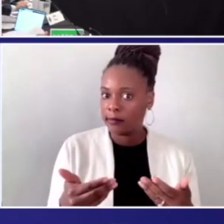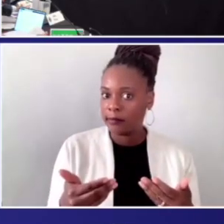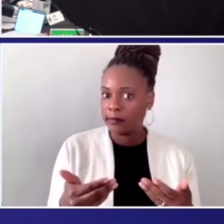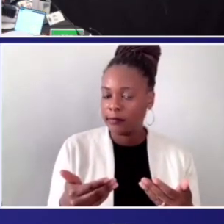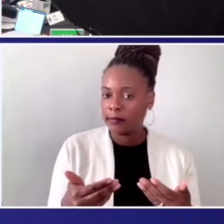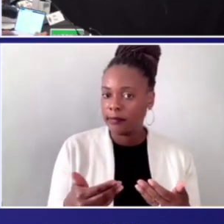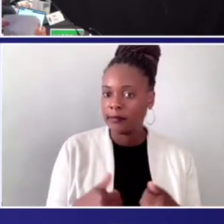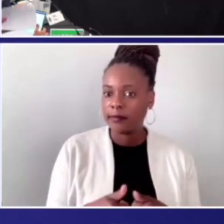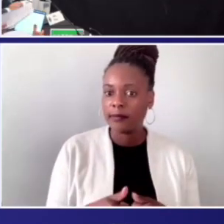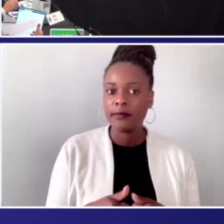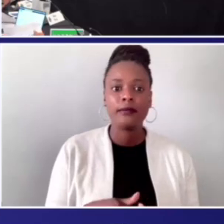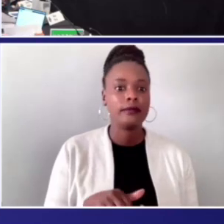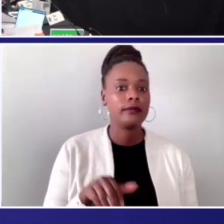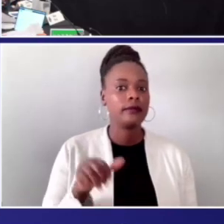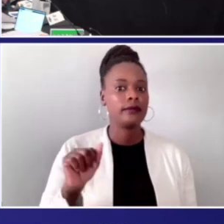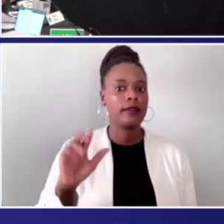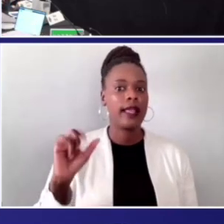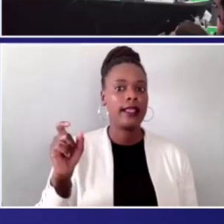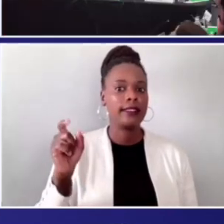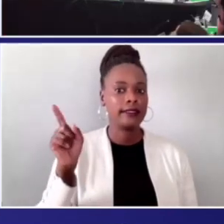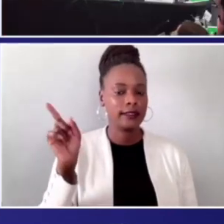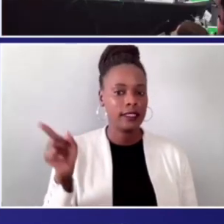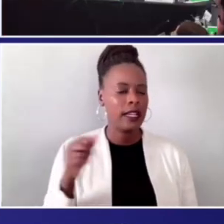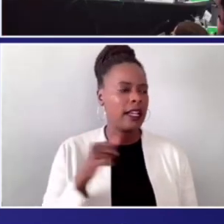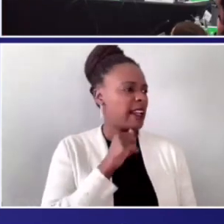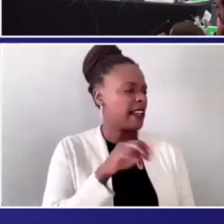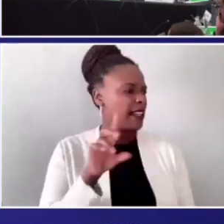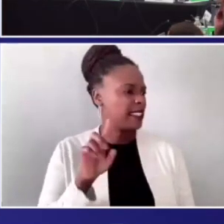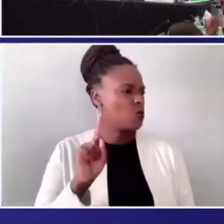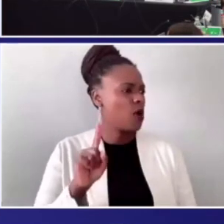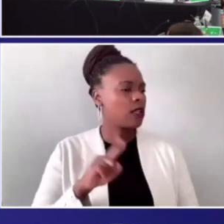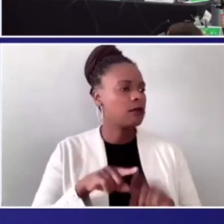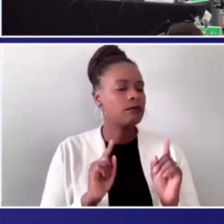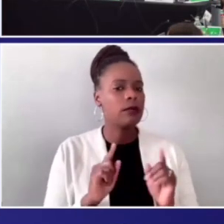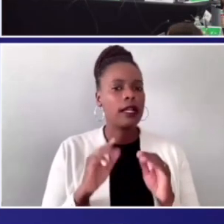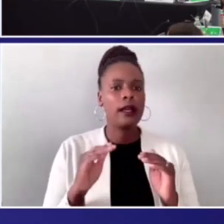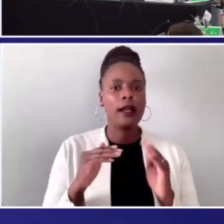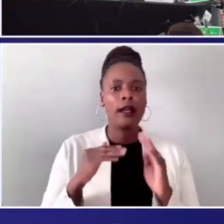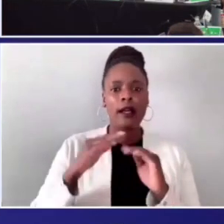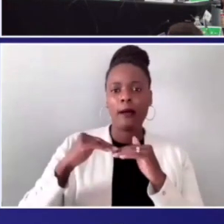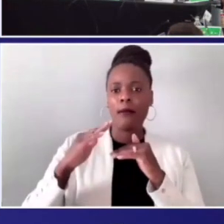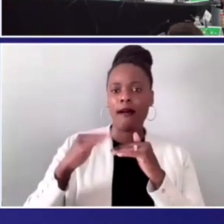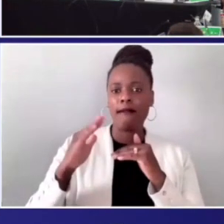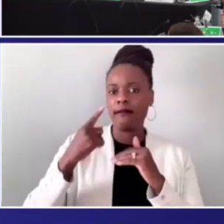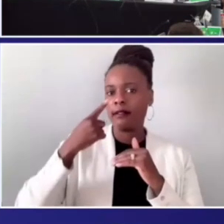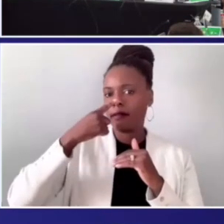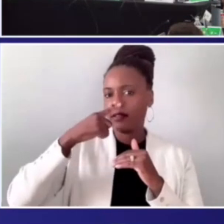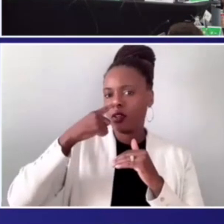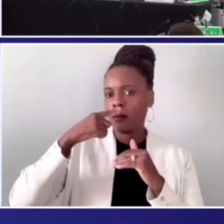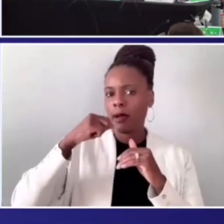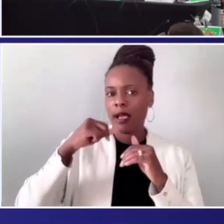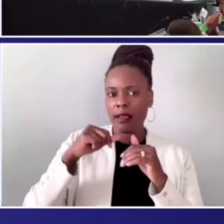Alex Ricci? So not (d)(1), but up above that. Actually, if we could just dive into that for a quick minute.